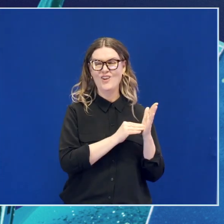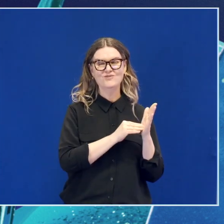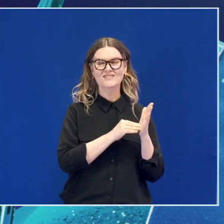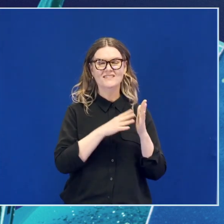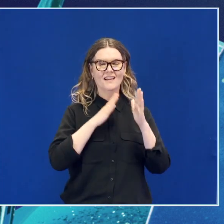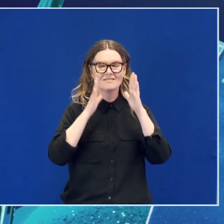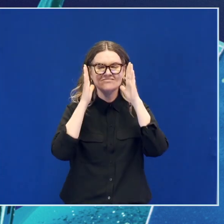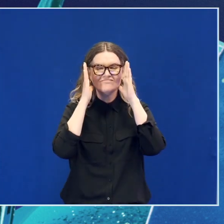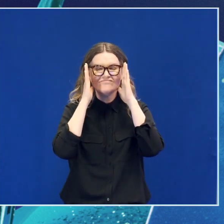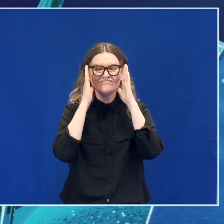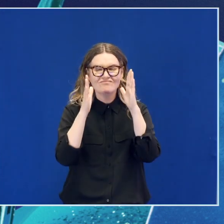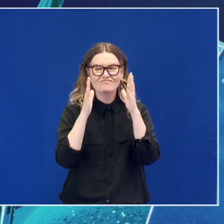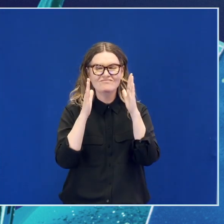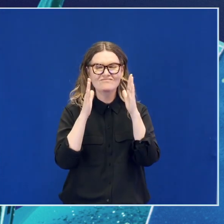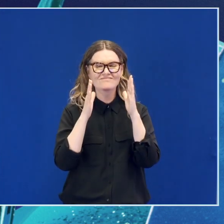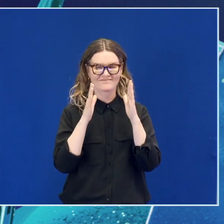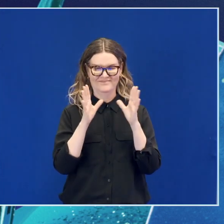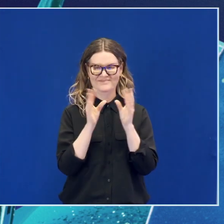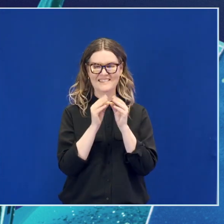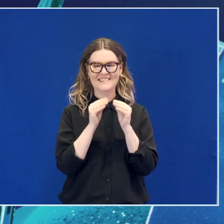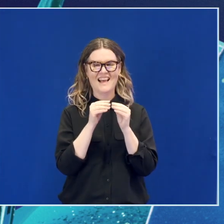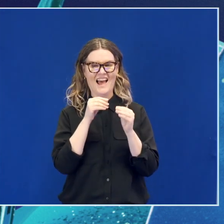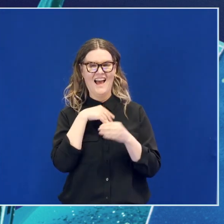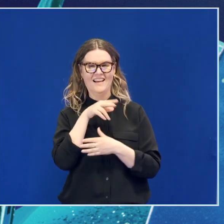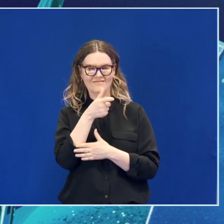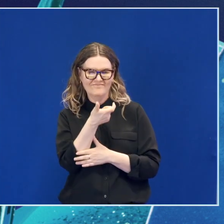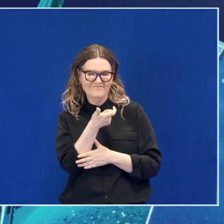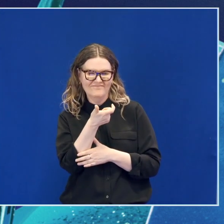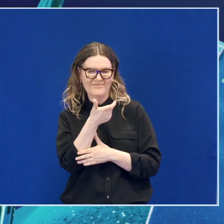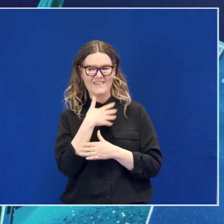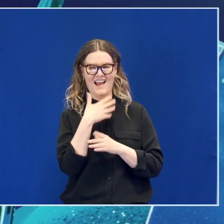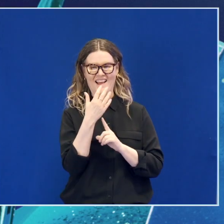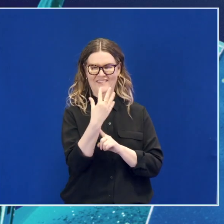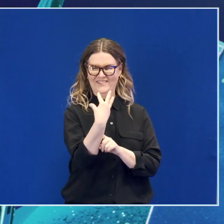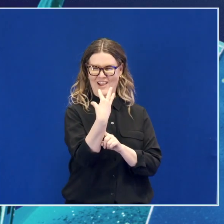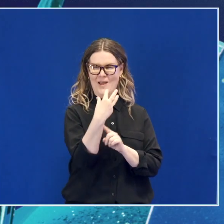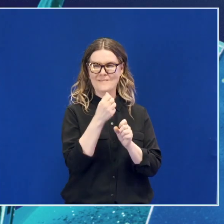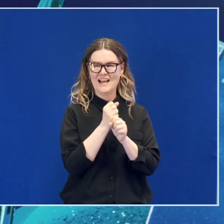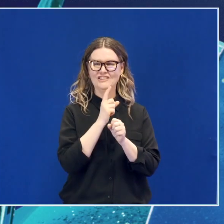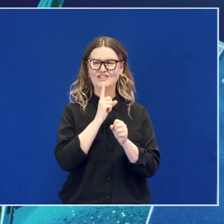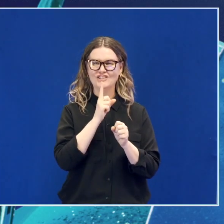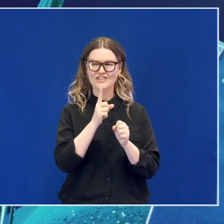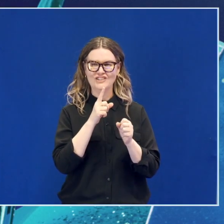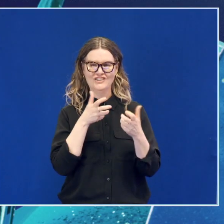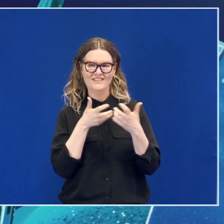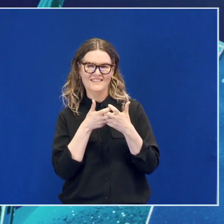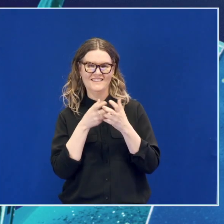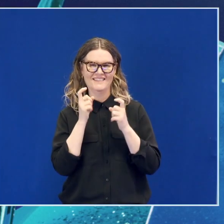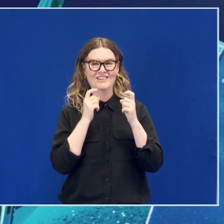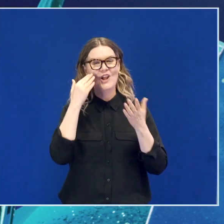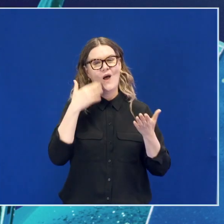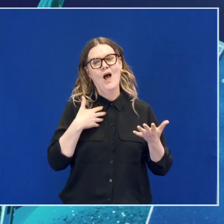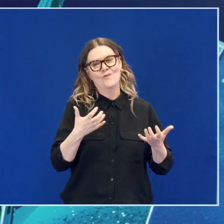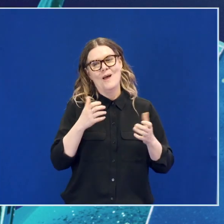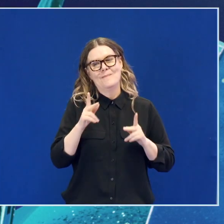that makes other people want to talk to me and comfortable. And another thing that's really incredible about it,